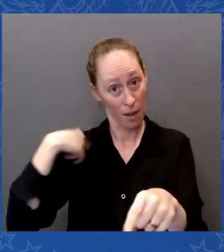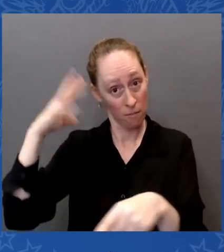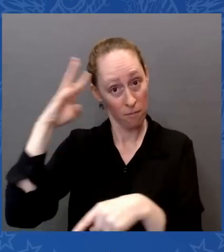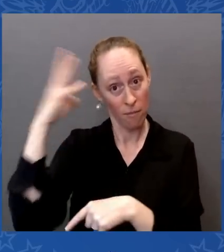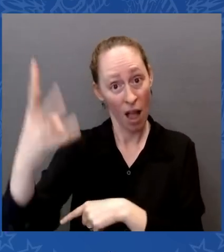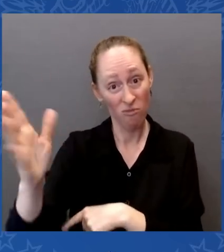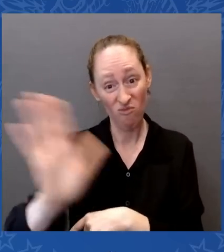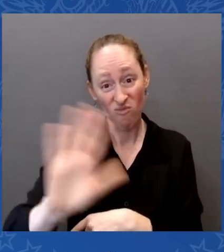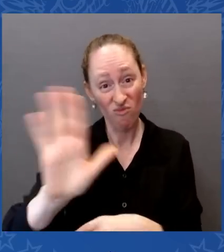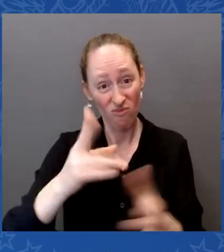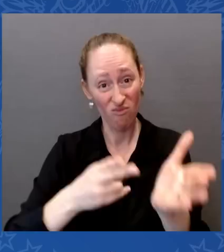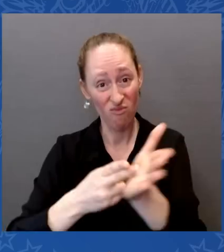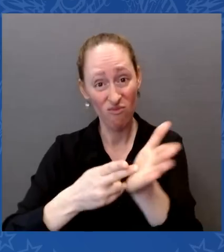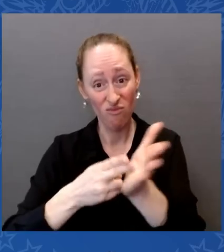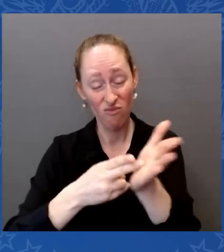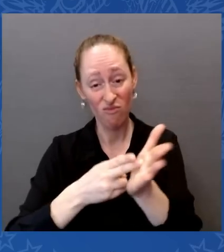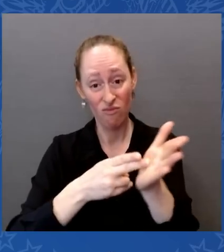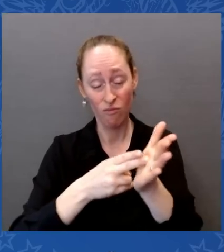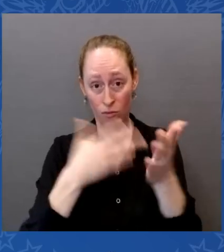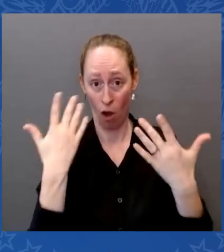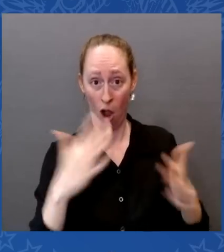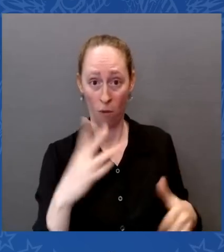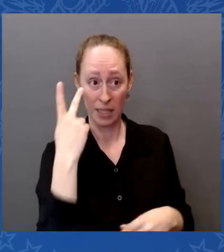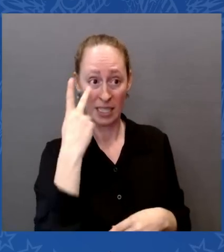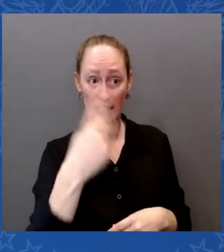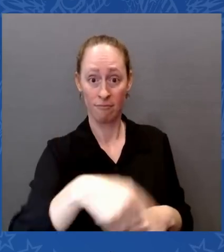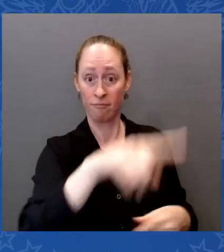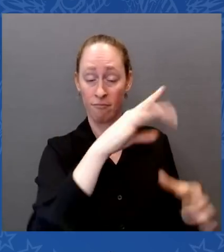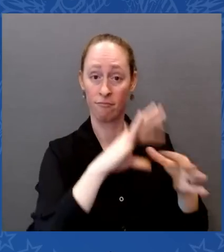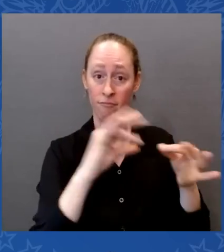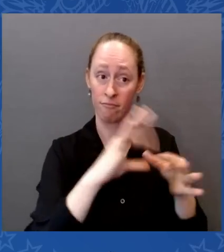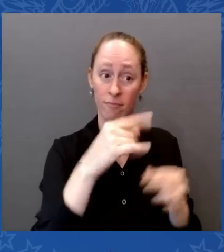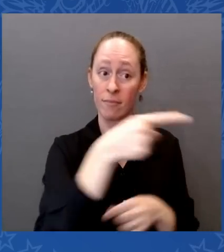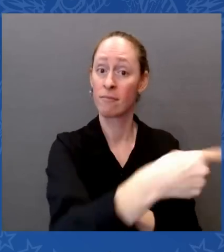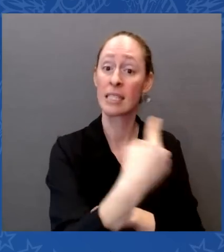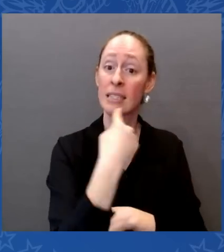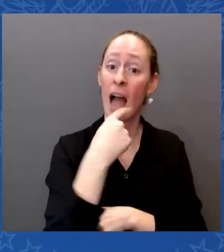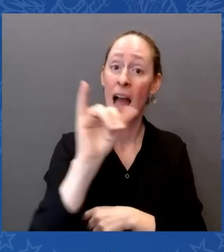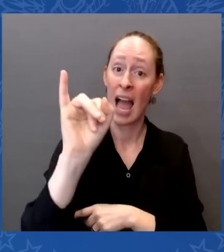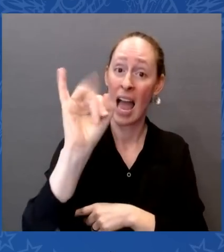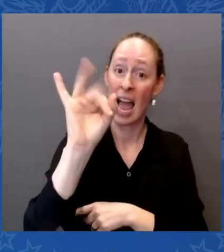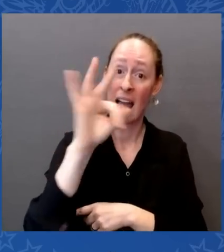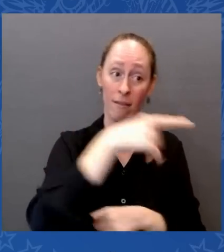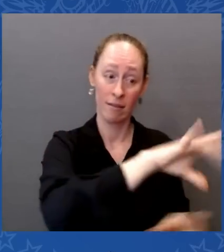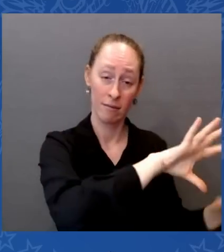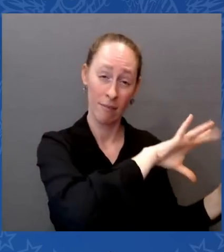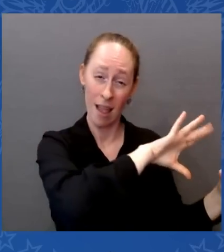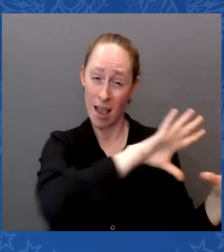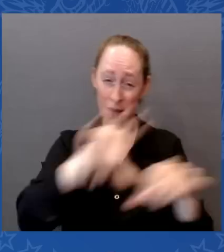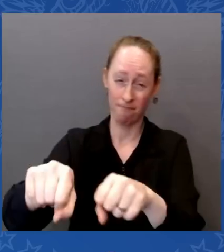they're going to extend the tax -- the Trump tax cuts, which are due to expire in a couple years -- extend them.